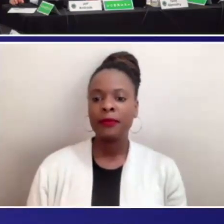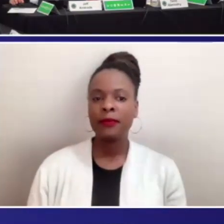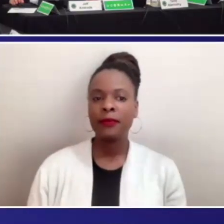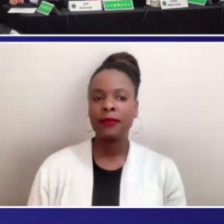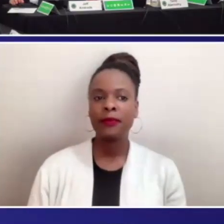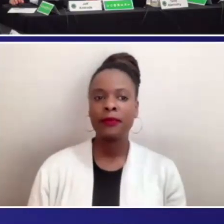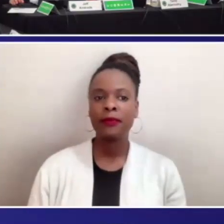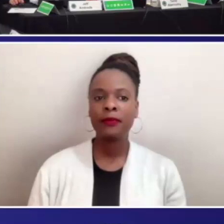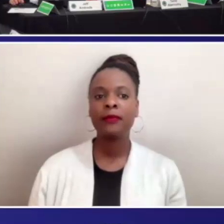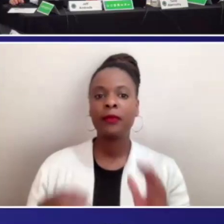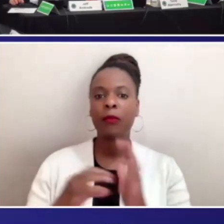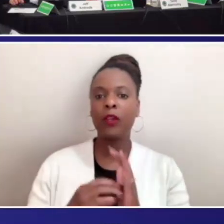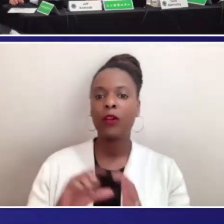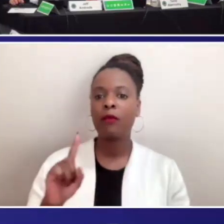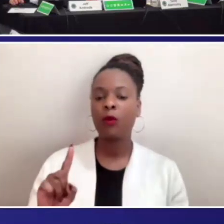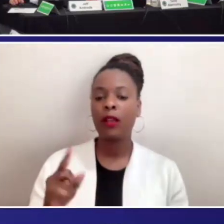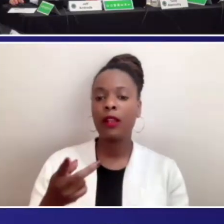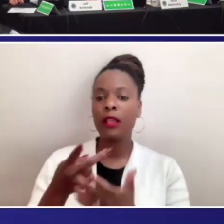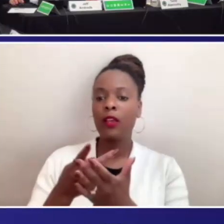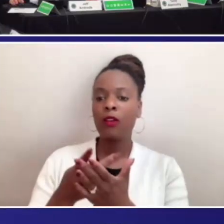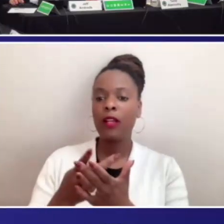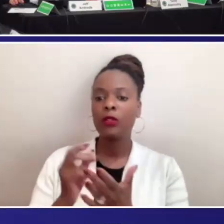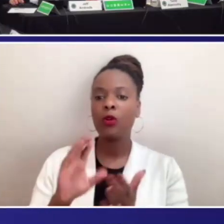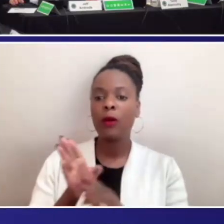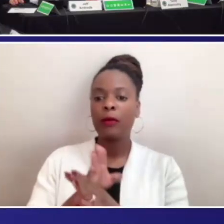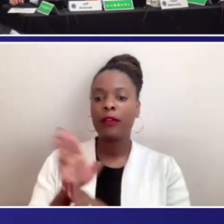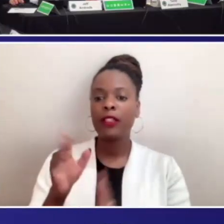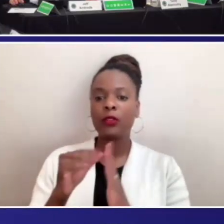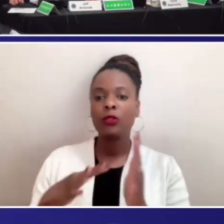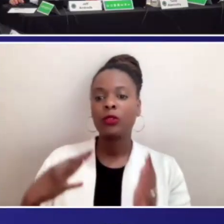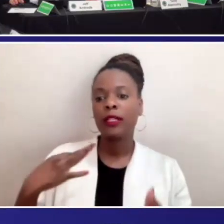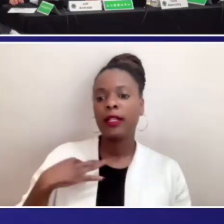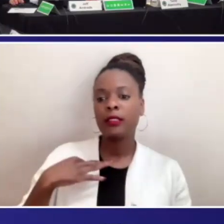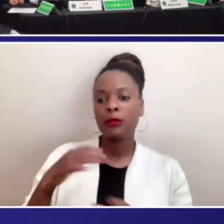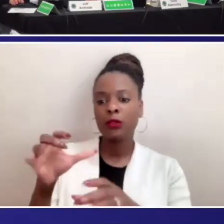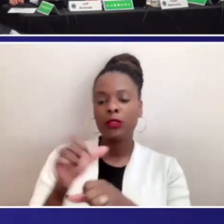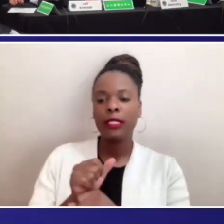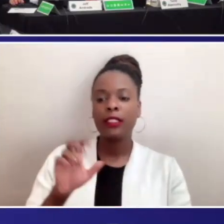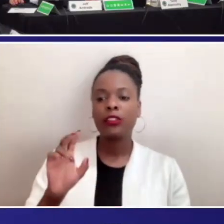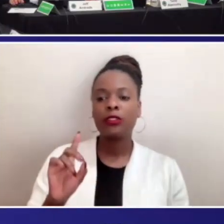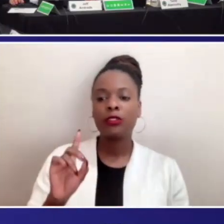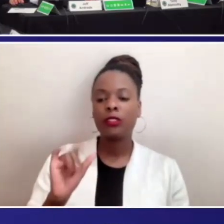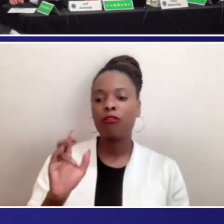Paragraph (1)(a) graduate student or professional student is eligible to receive a Direct PLUS Loan if the student meets the following requirements: